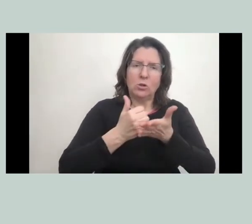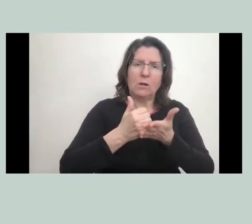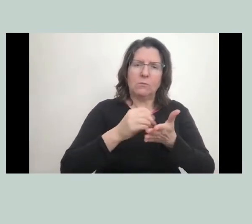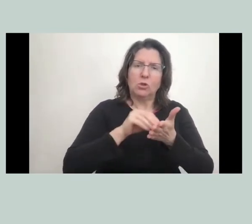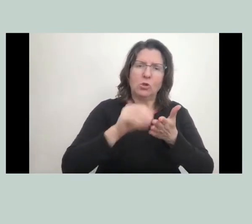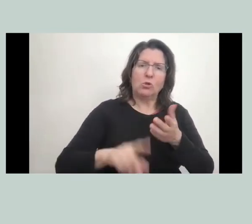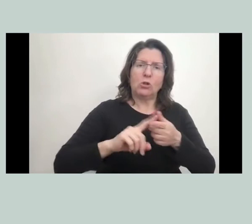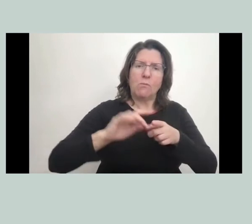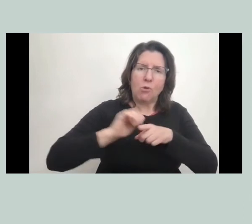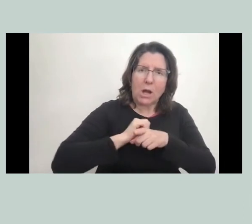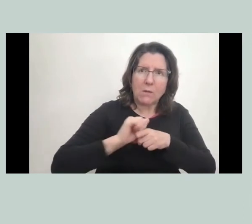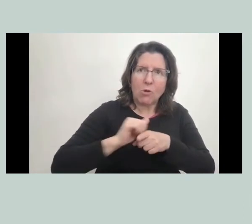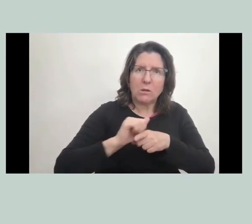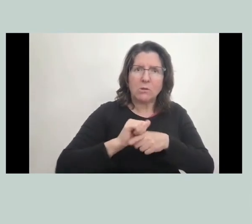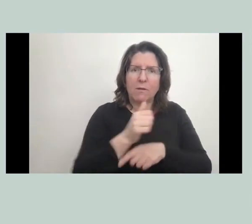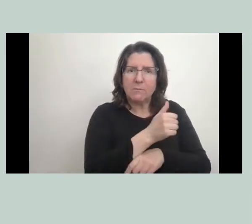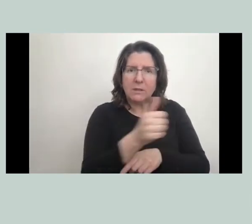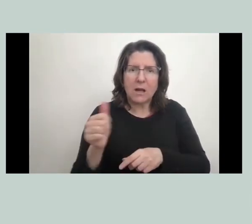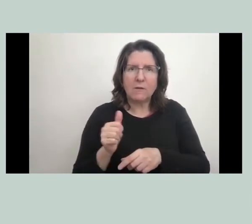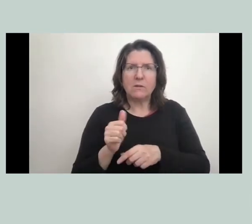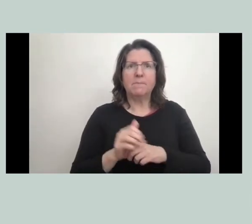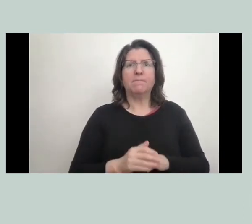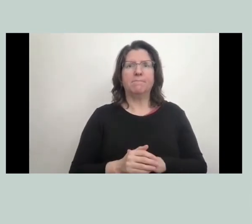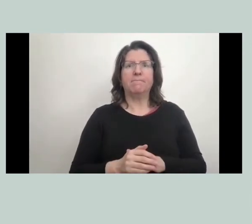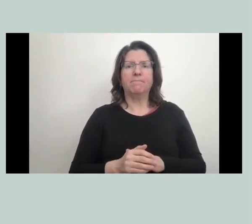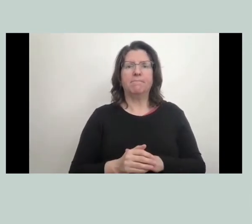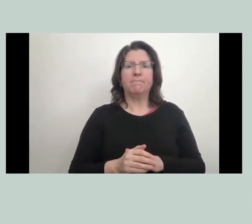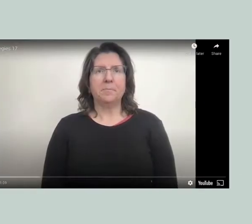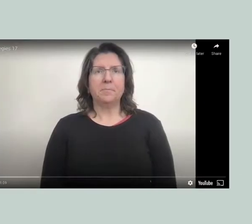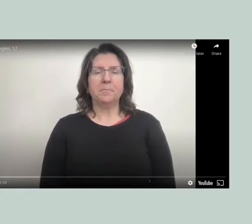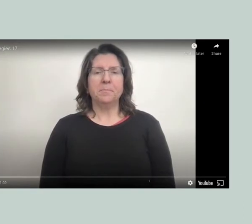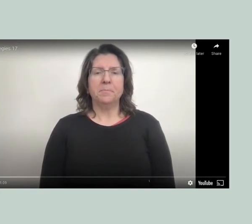Then the students practice this procedure on their own.